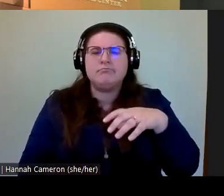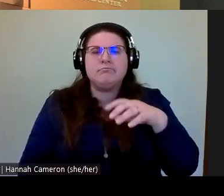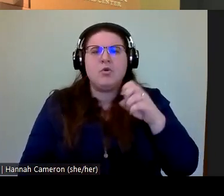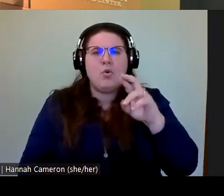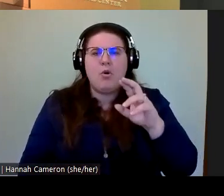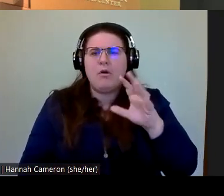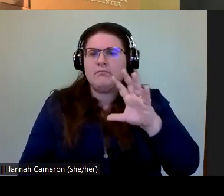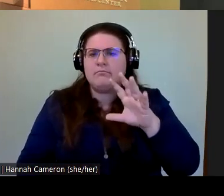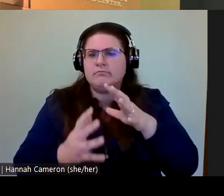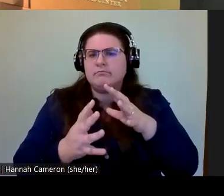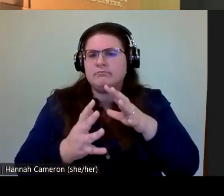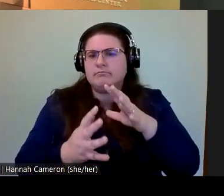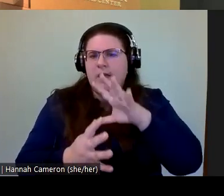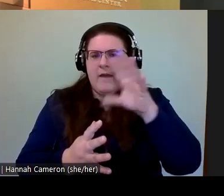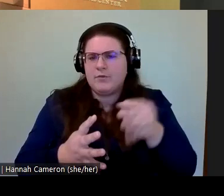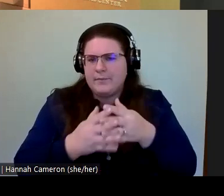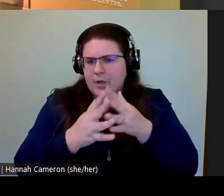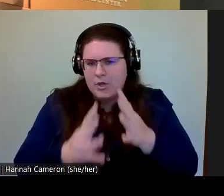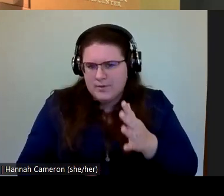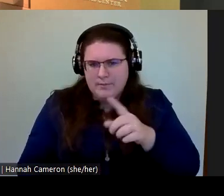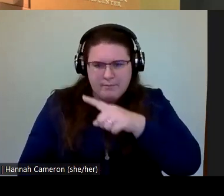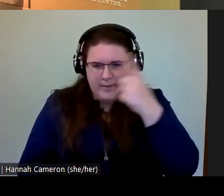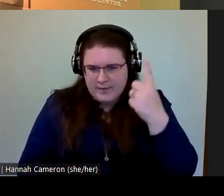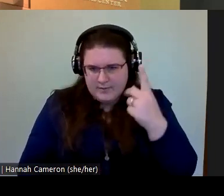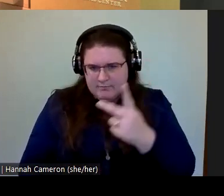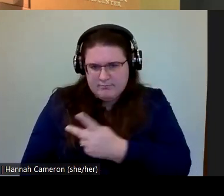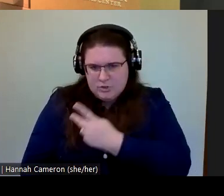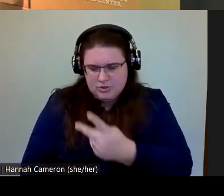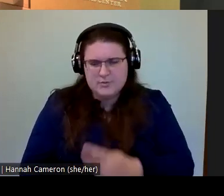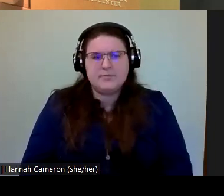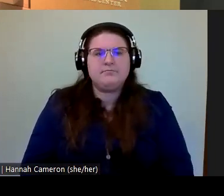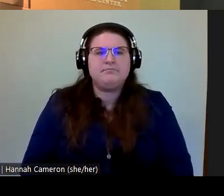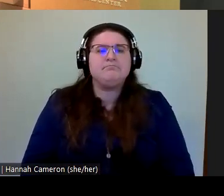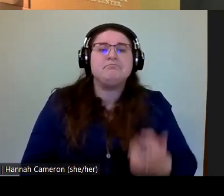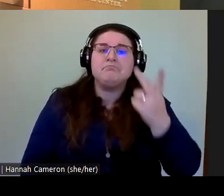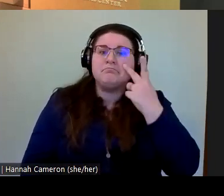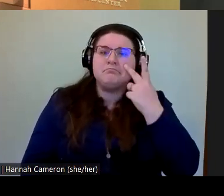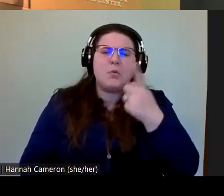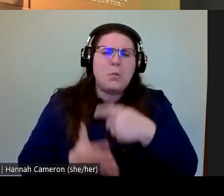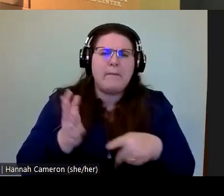patients uh and then we said what did people get uh all right so on average people had 10